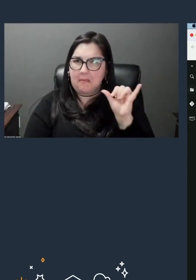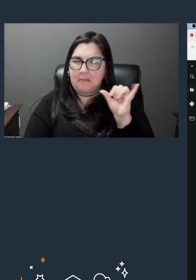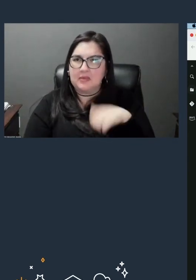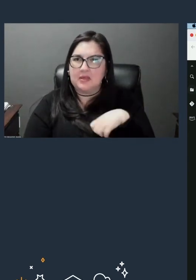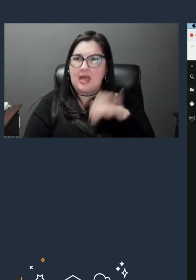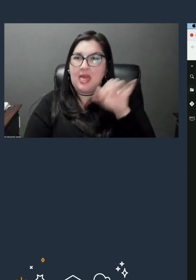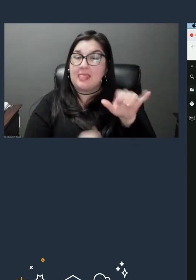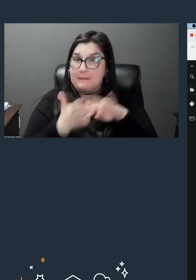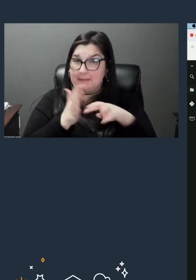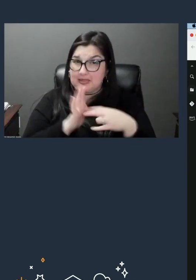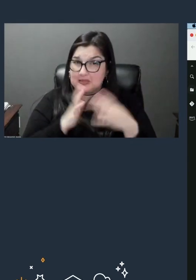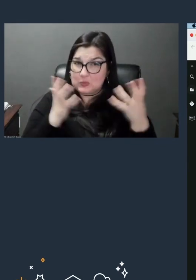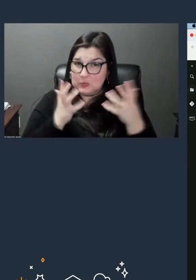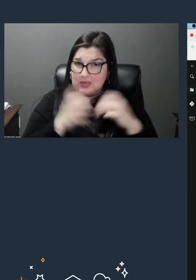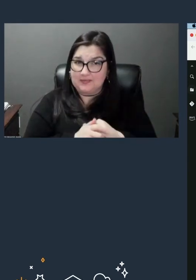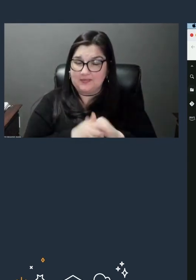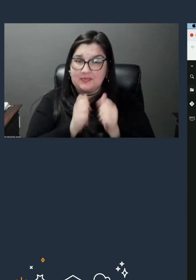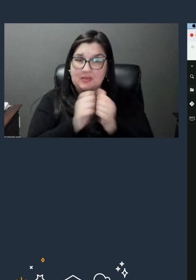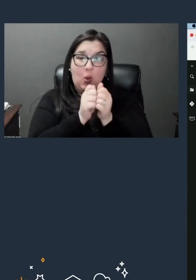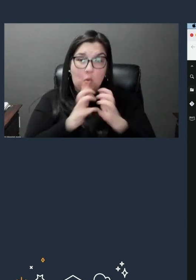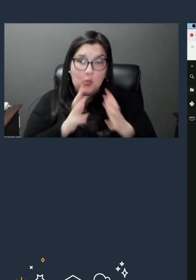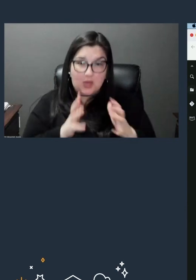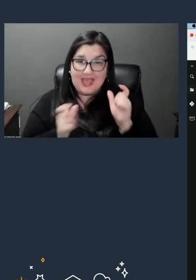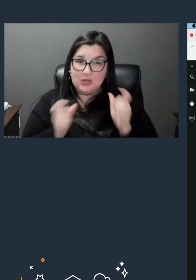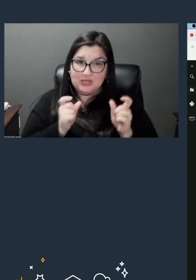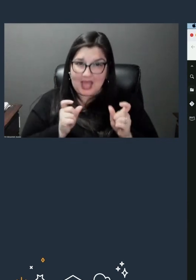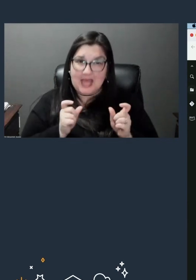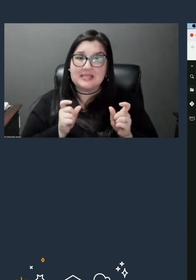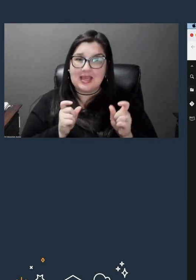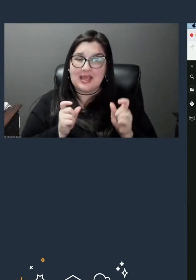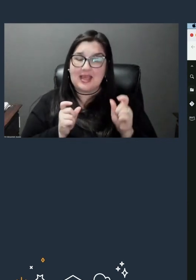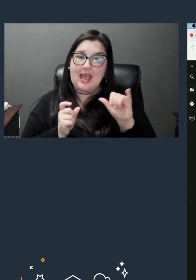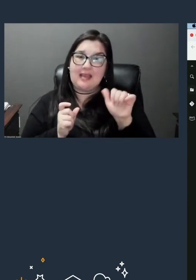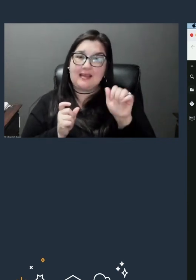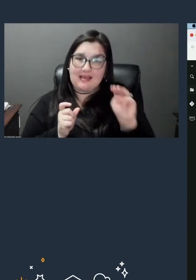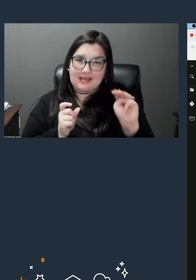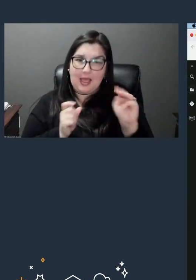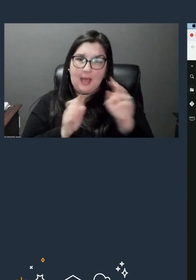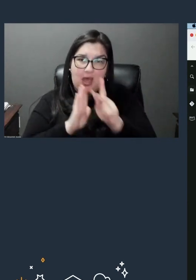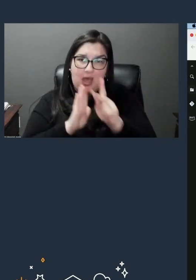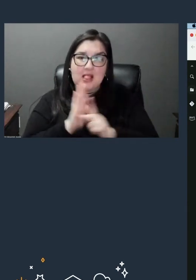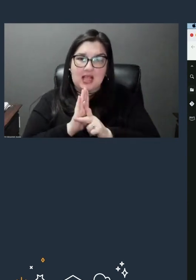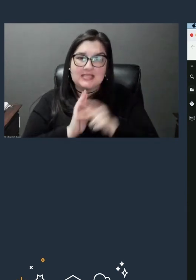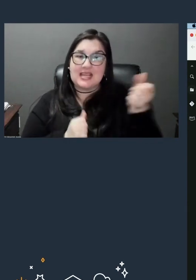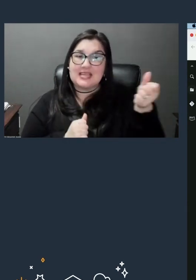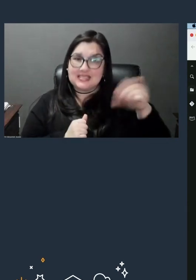is that without any custom IAM policy, I have an implicit deny on any of the GET requests that's coming in.